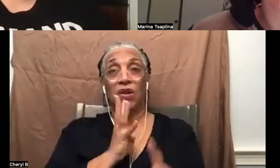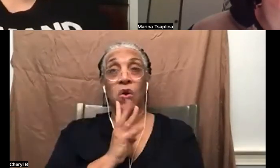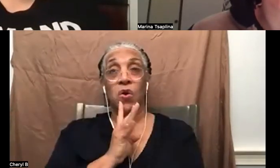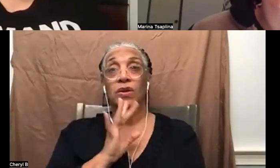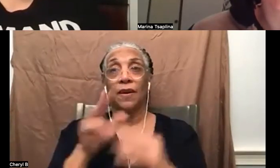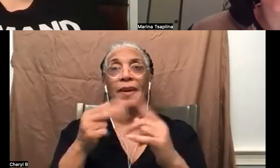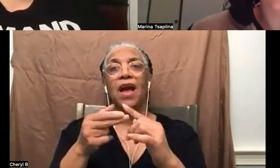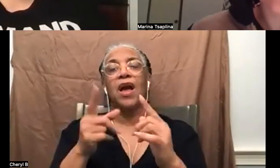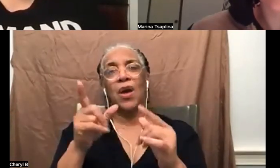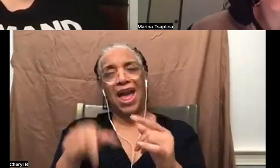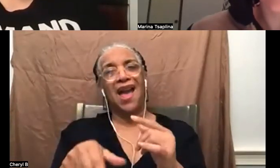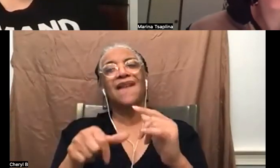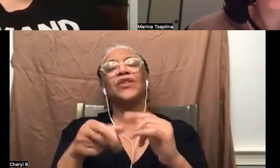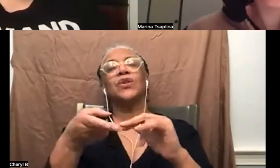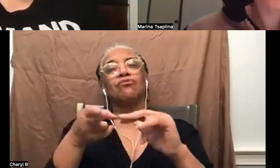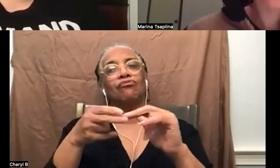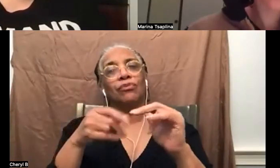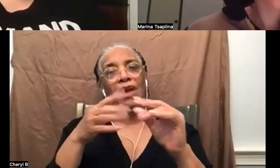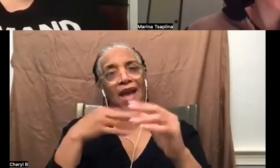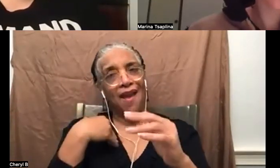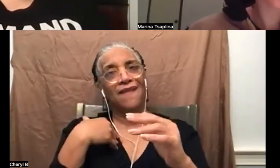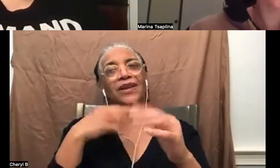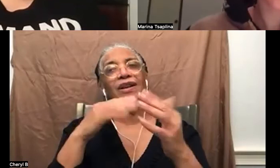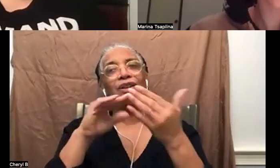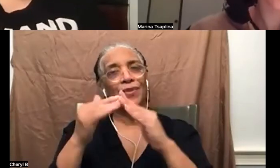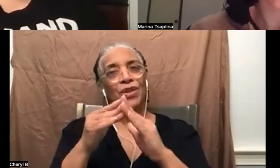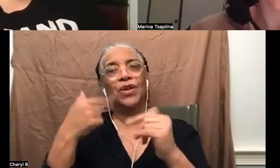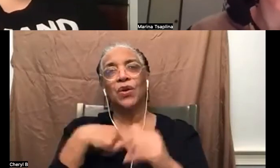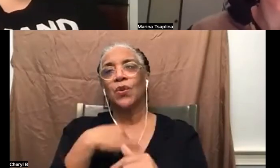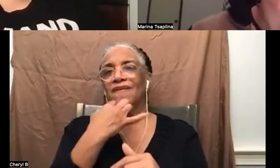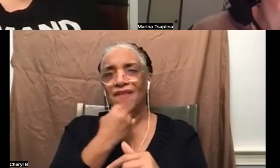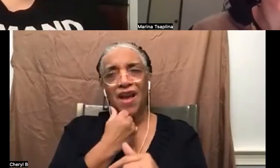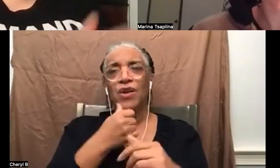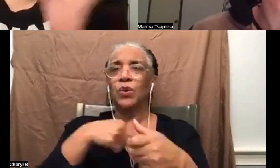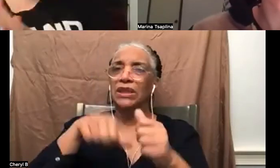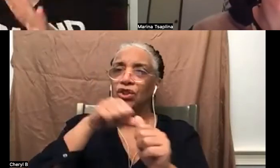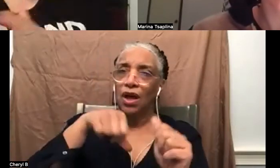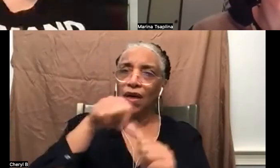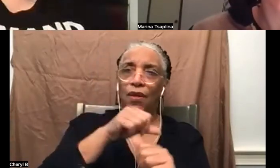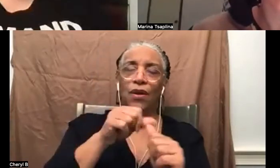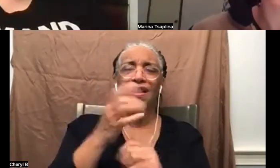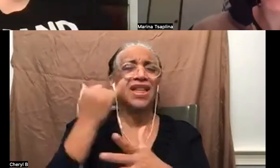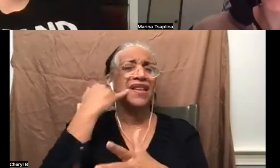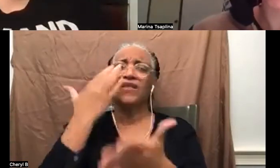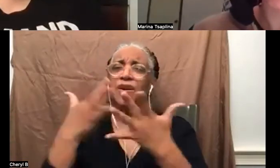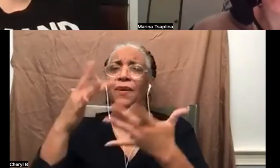we care for one another and value one another. If someone gets sick we don't just say, I'll see you whenever you can